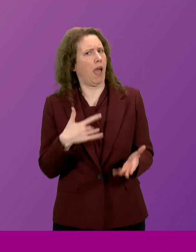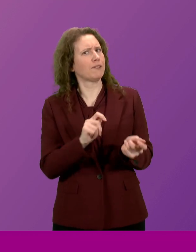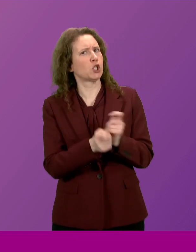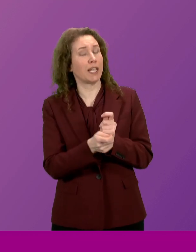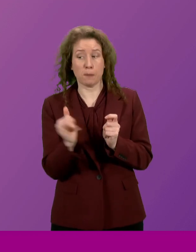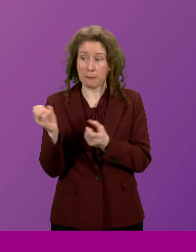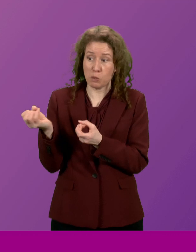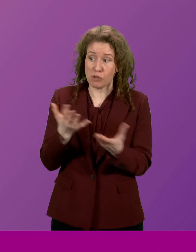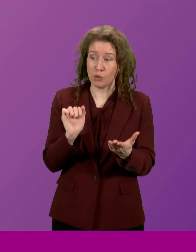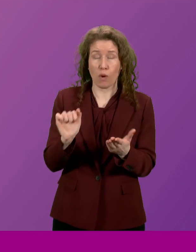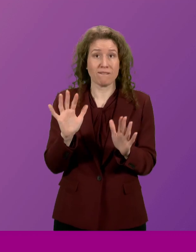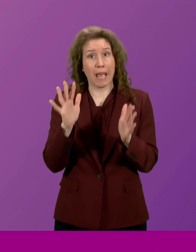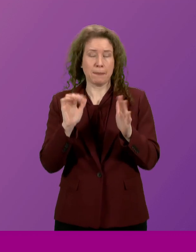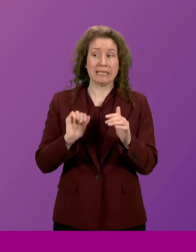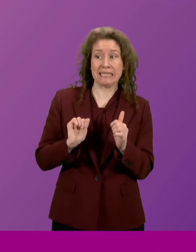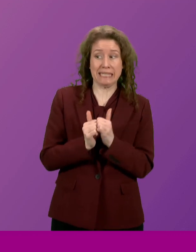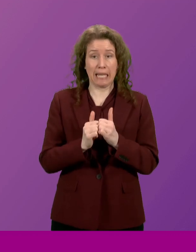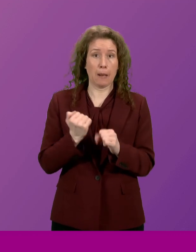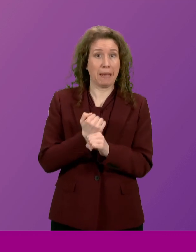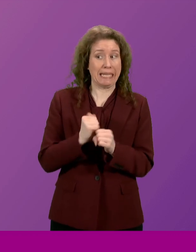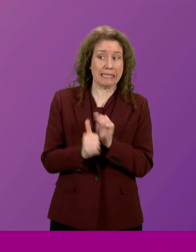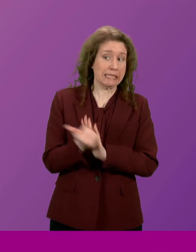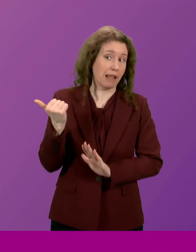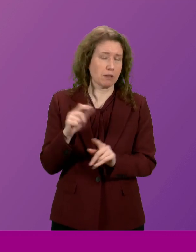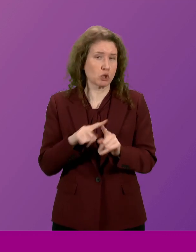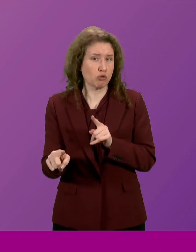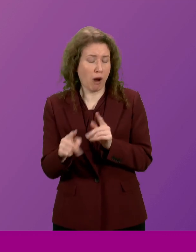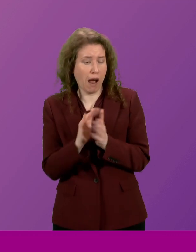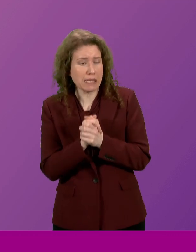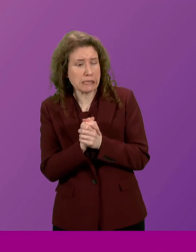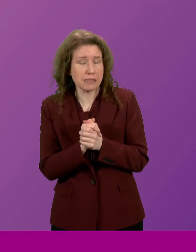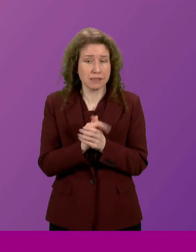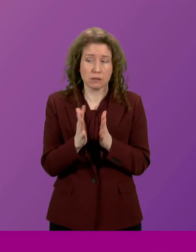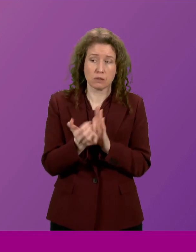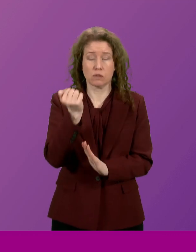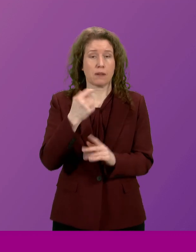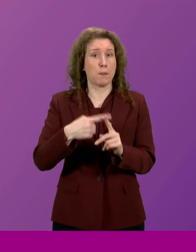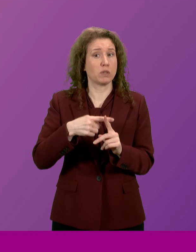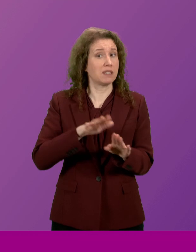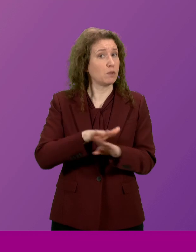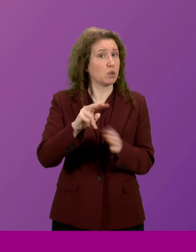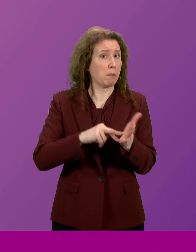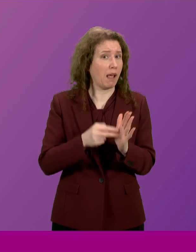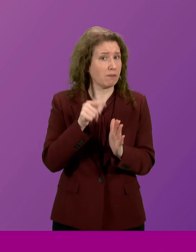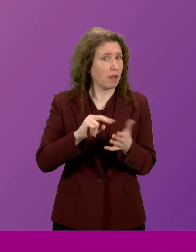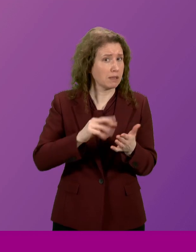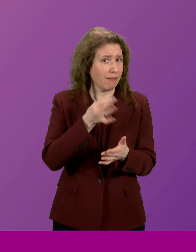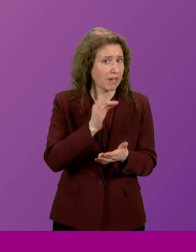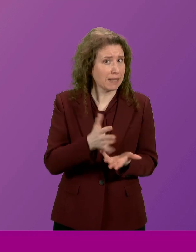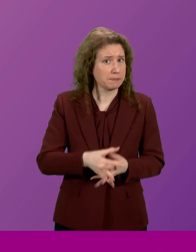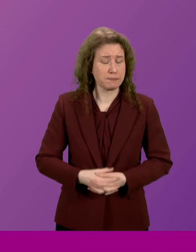famed deal-making skills and try to pull together a positive future plan for the organisation.